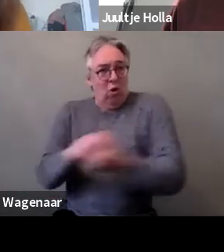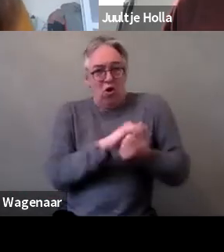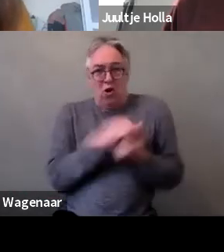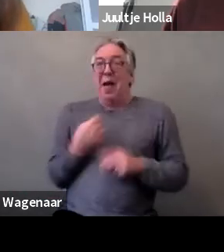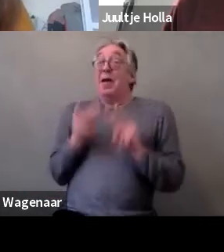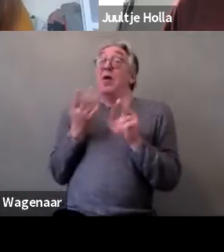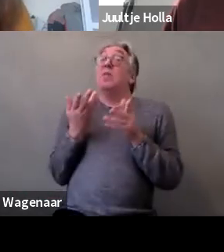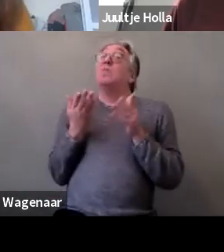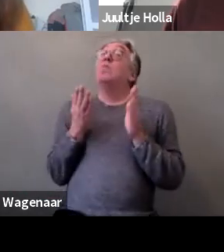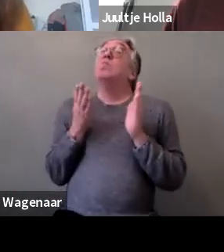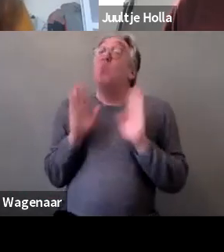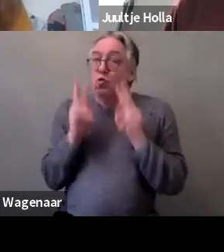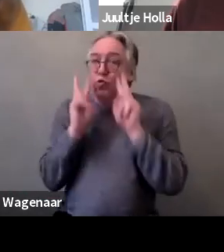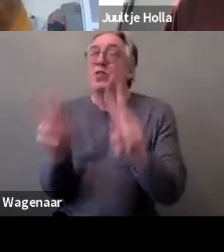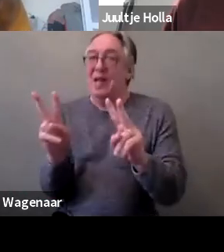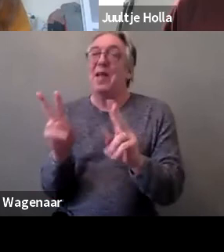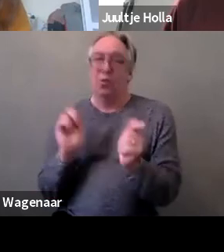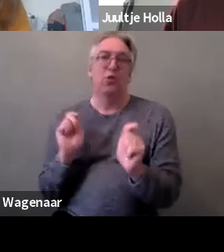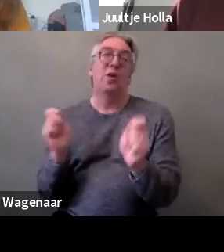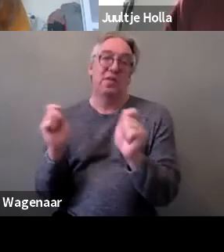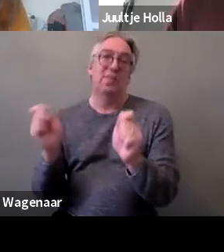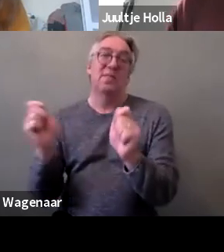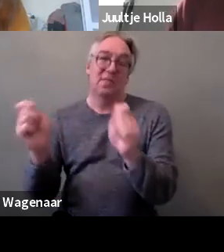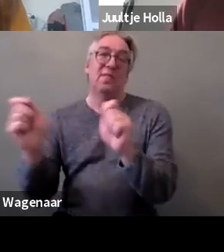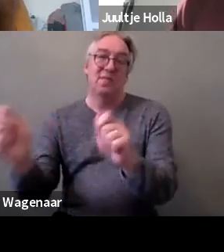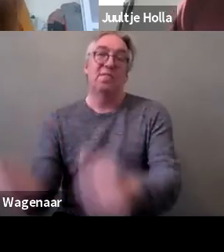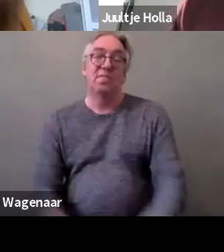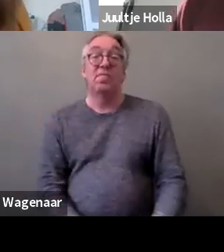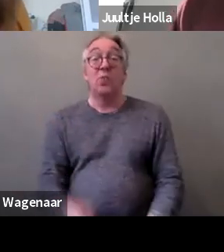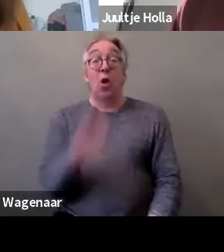The women's movement is active since decades now.